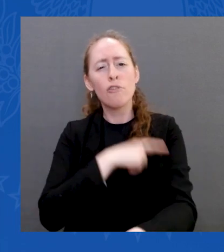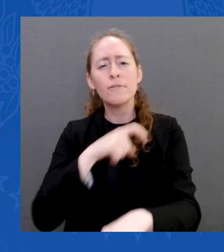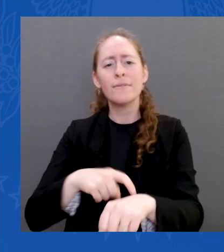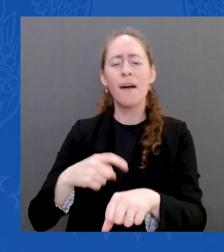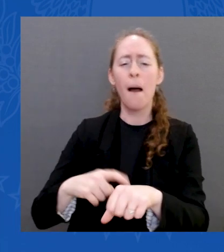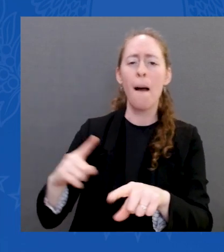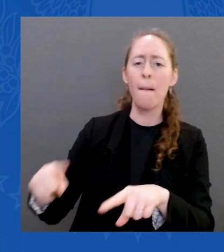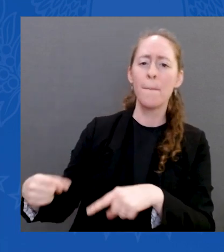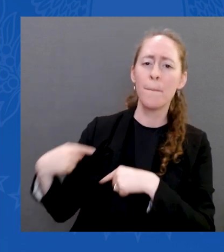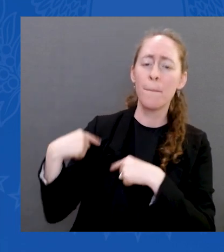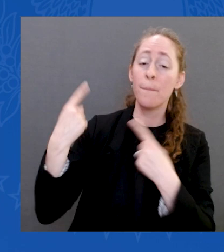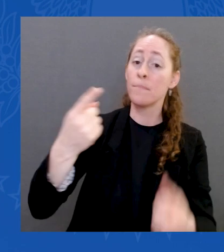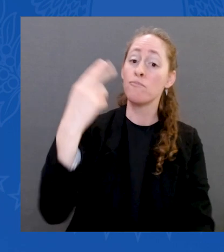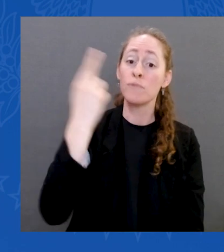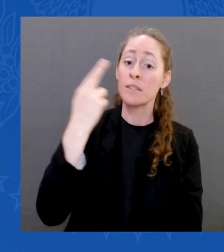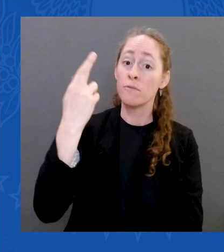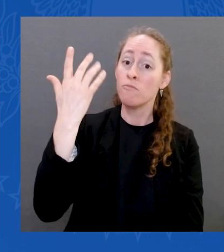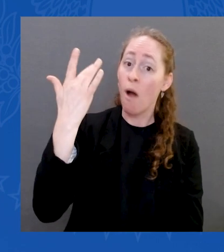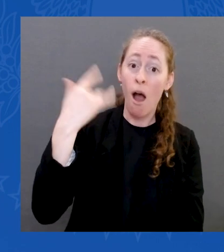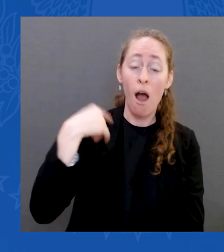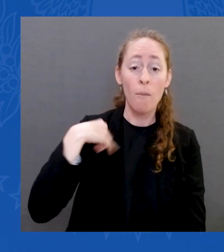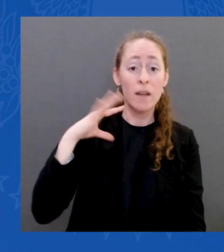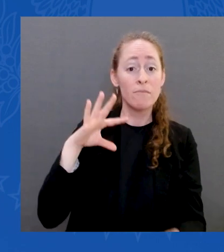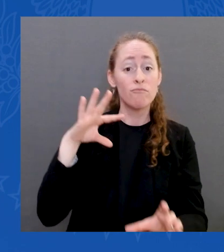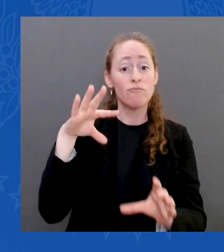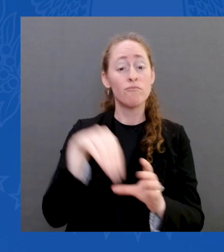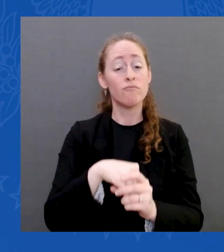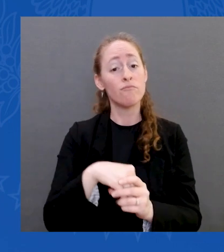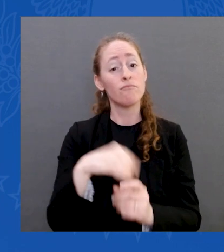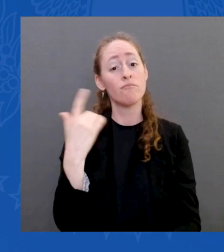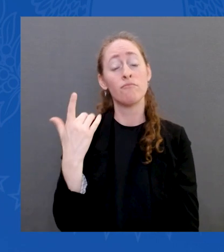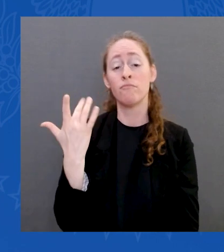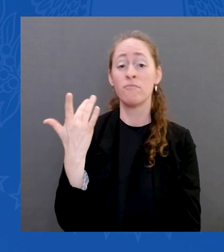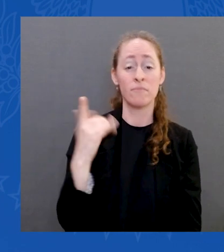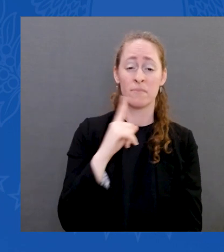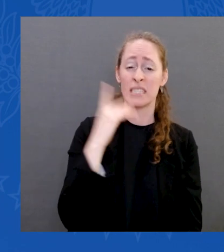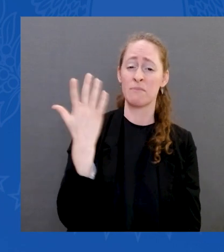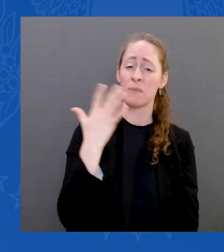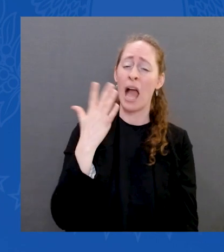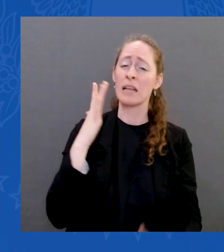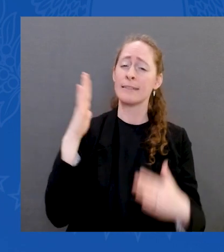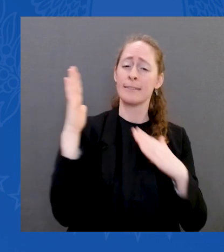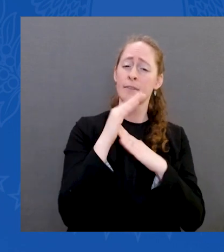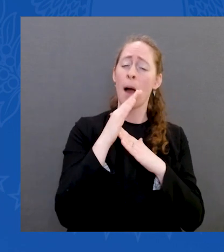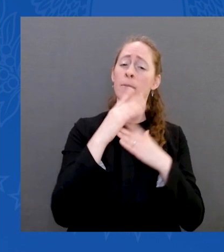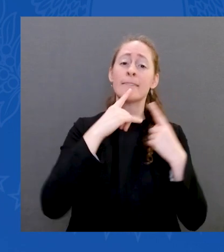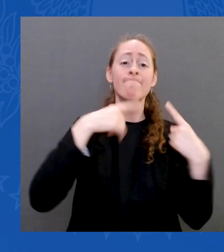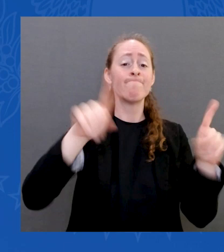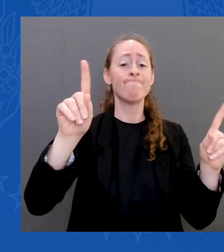that anyone can commit is the abuse of power, whatever that power is -- the power of a teacher,